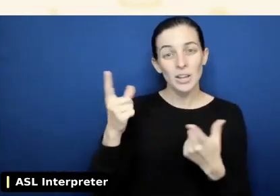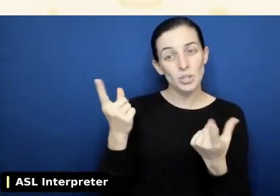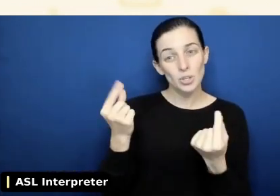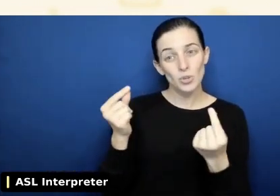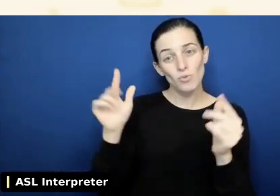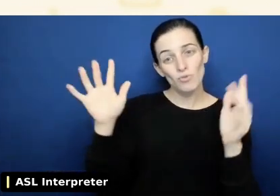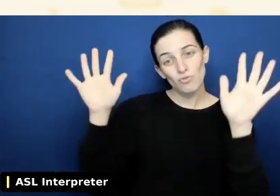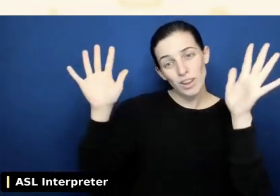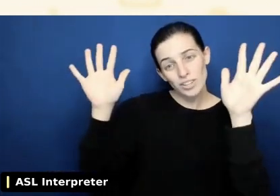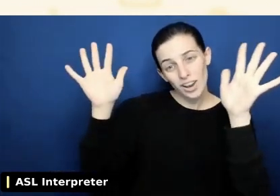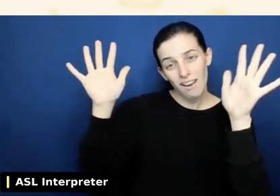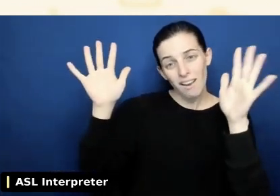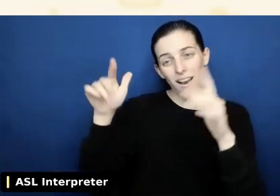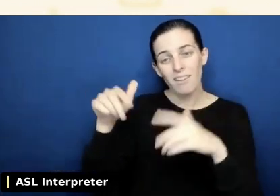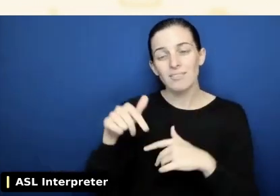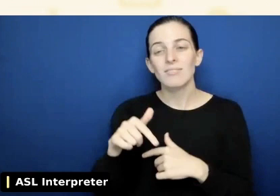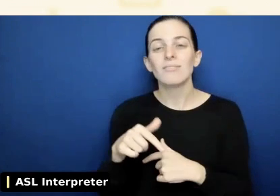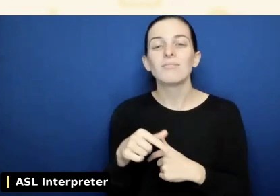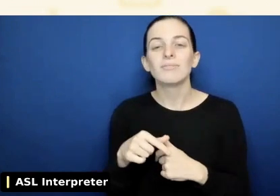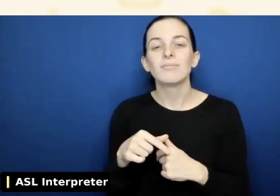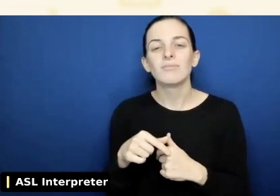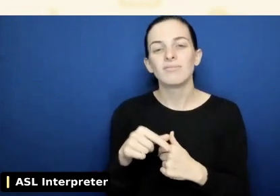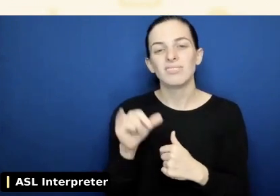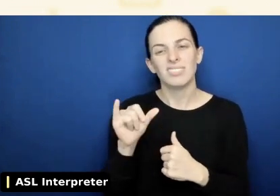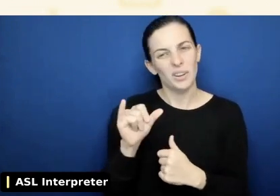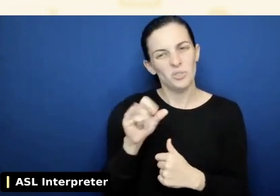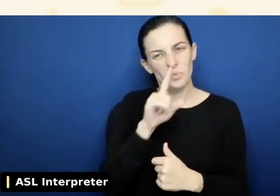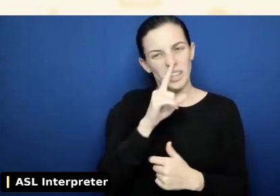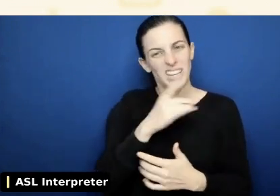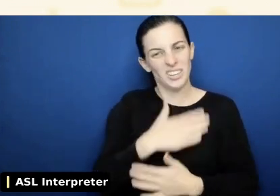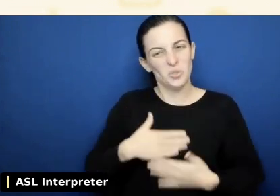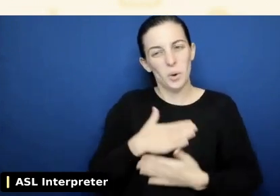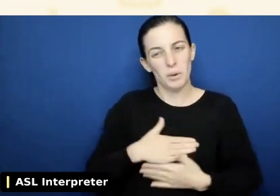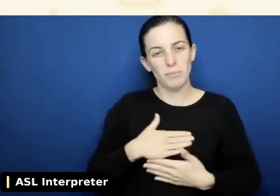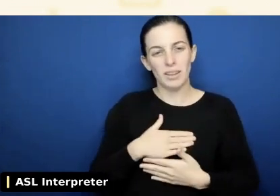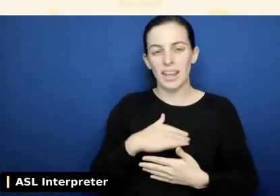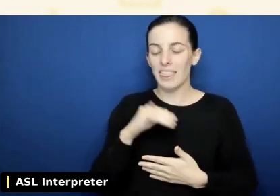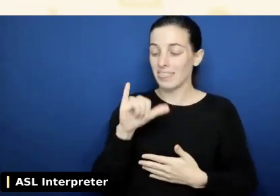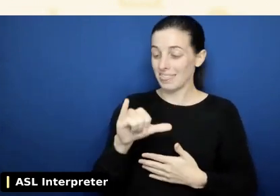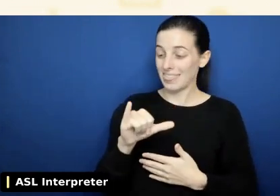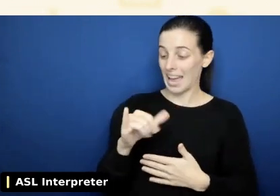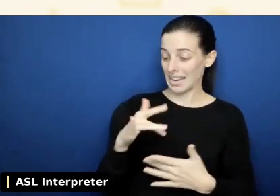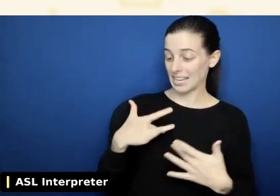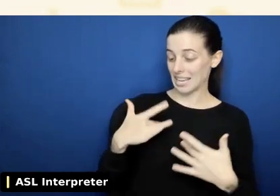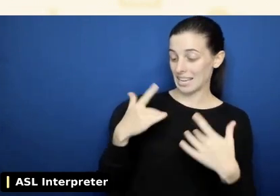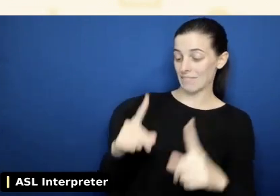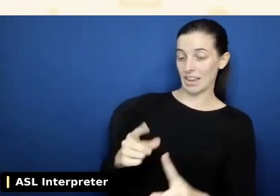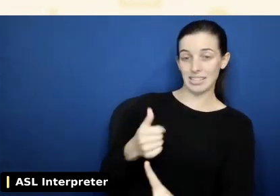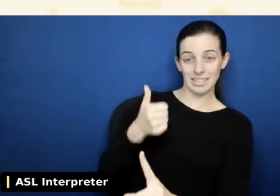And it was a really accessible event, but also displays that